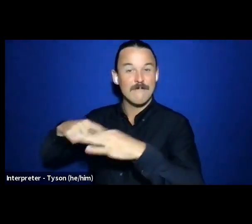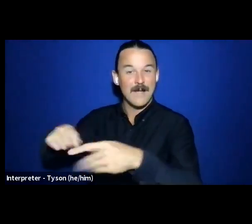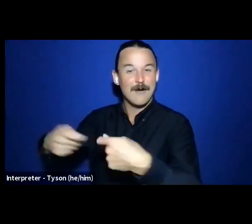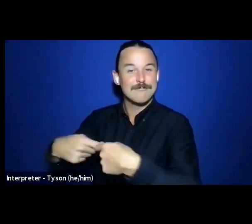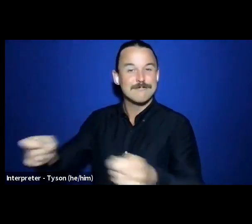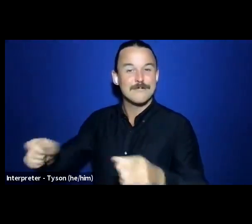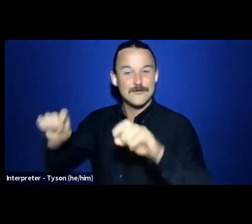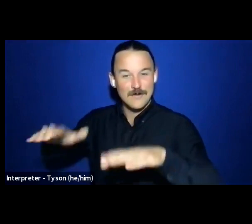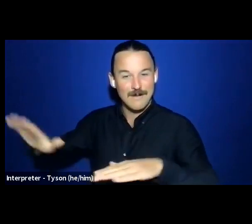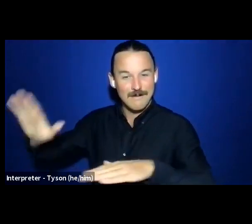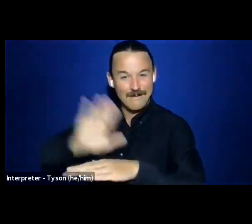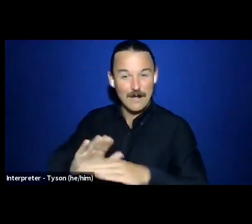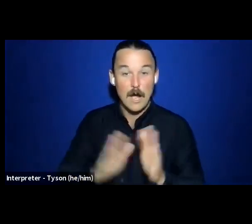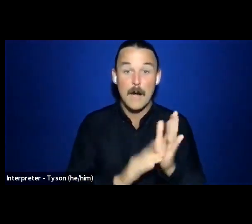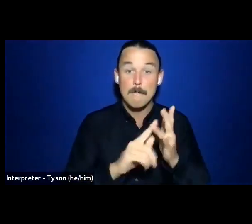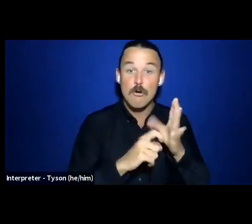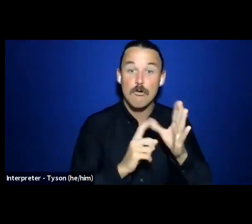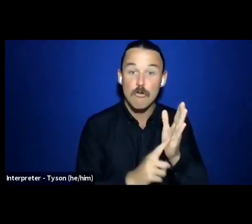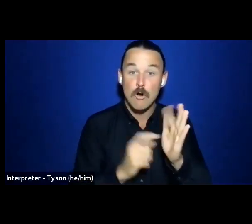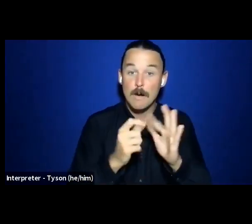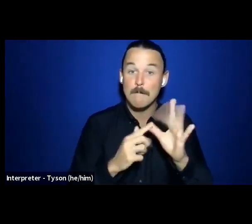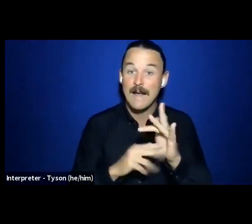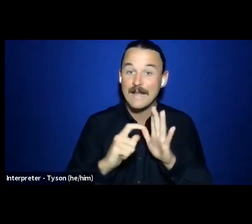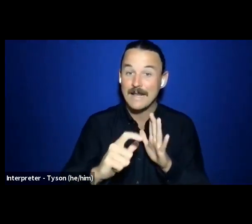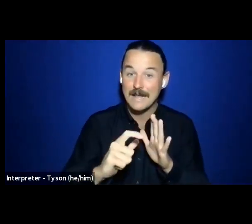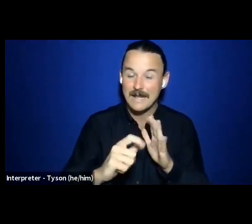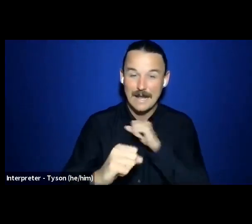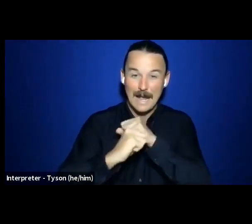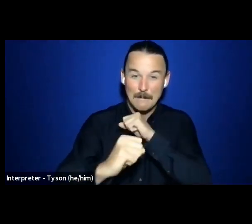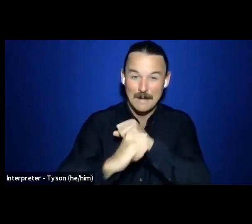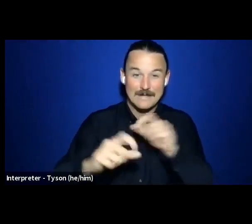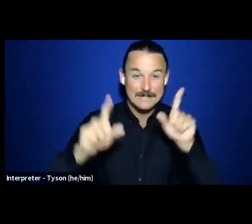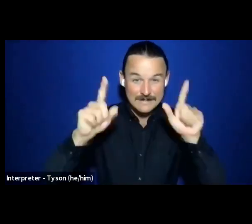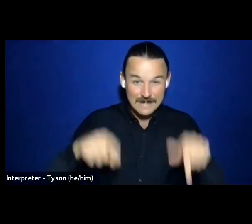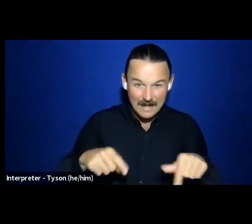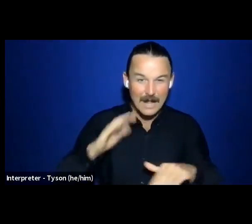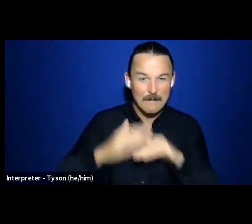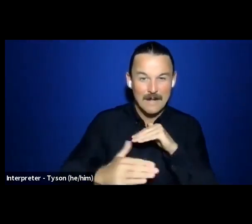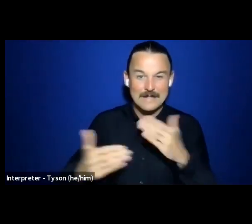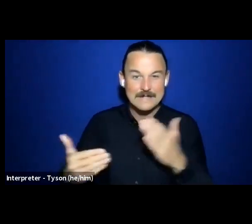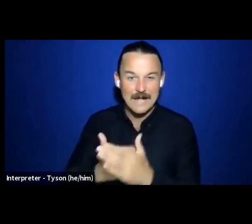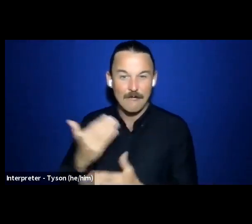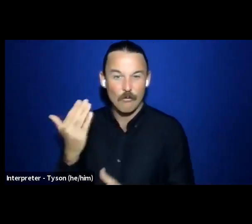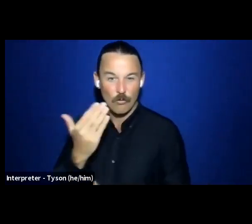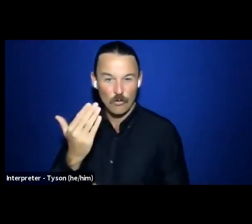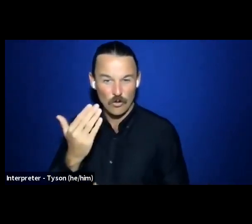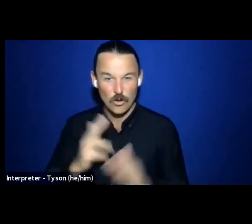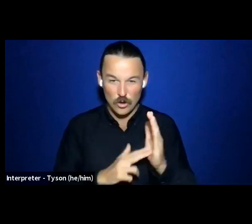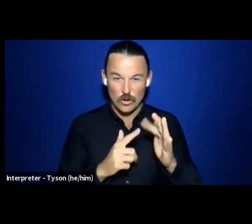subsequent yes food, and more subsequent yes food, a moral panic campaign was being forged against safe schools.